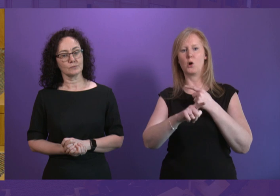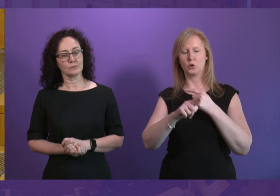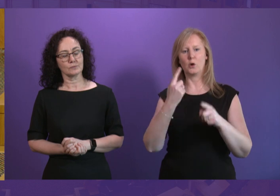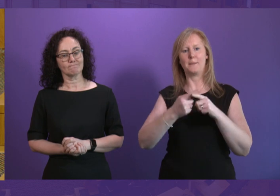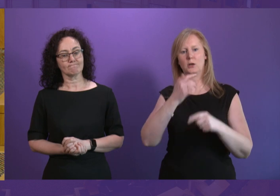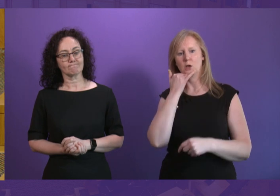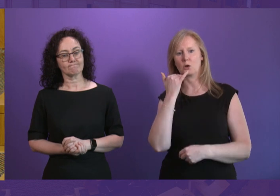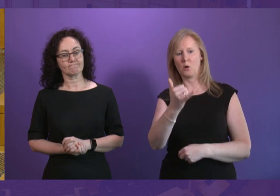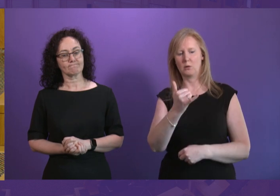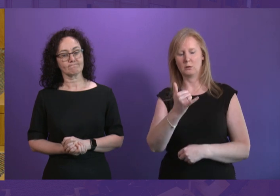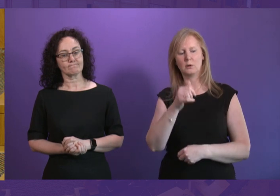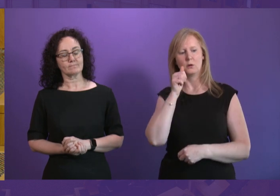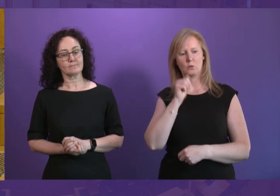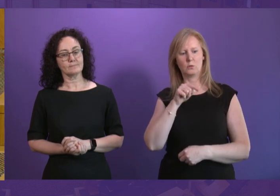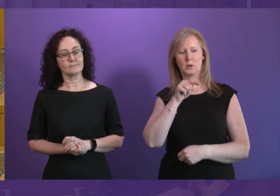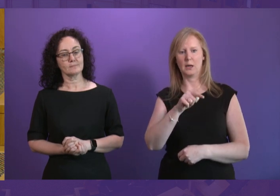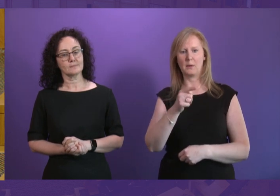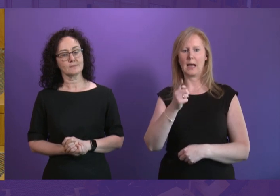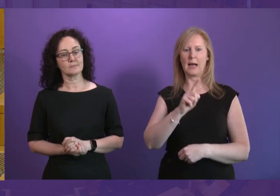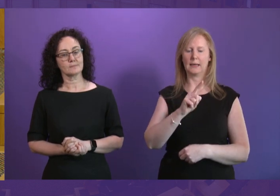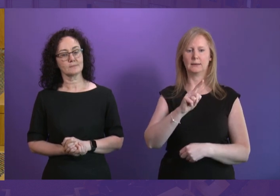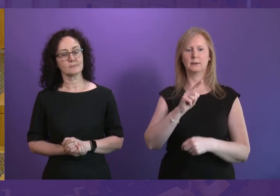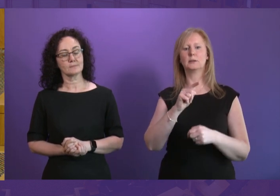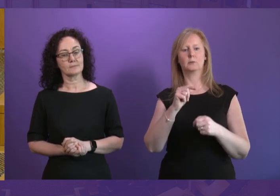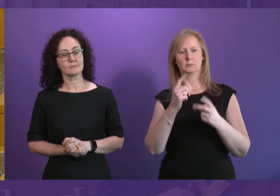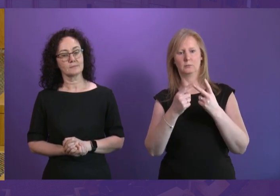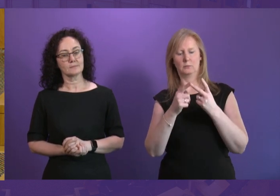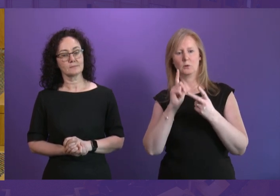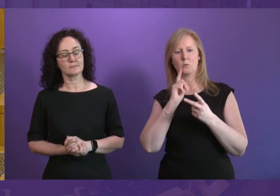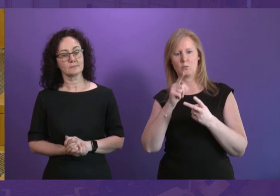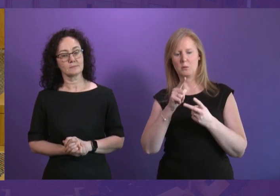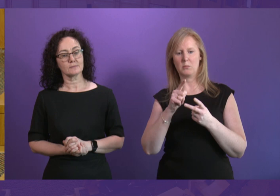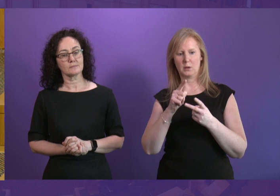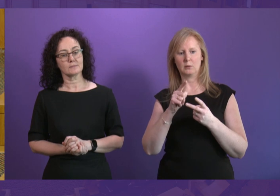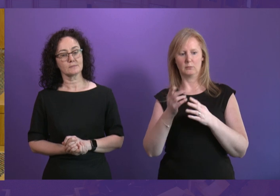that both he and Lamara Bell died when they were left at the side of the M9 motorway for